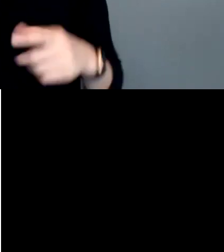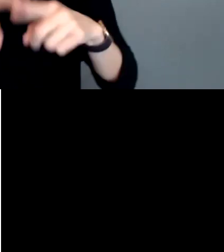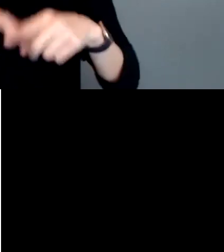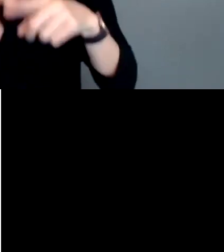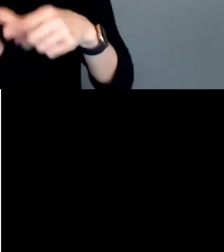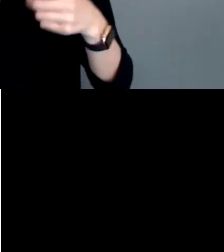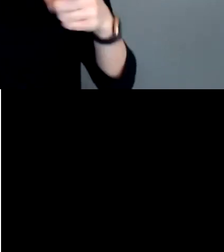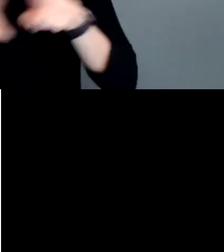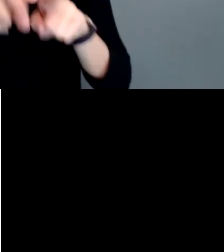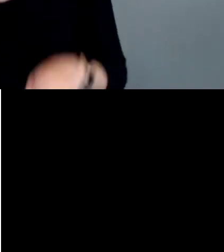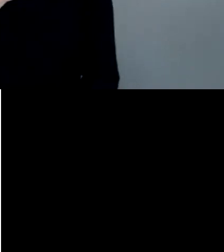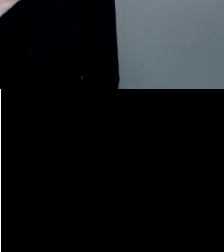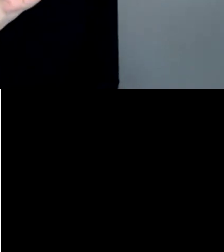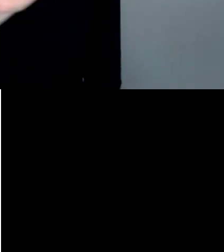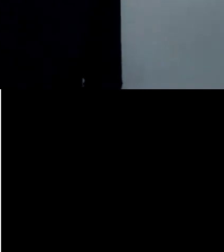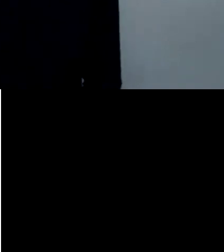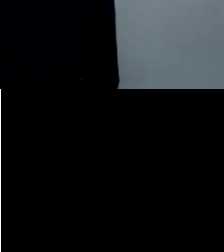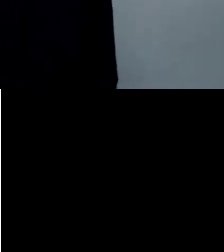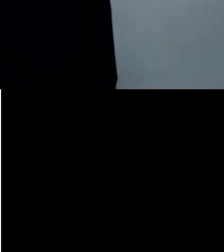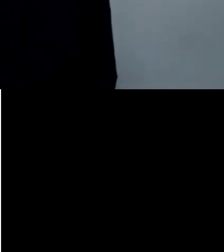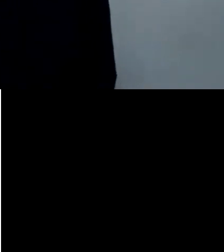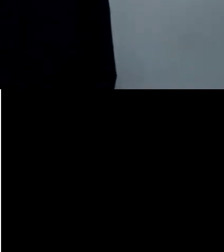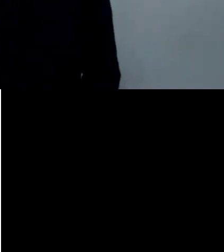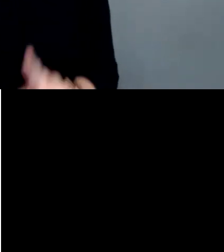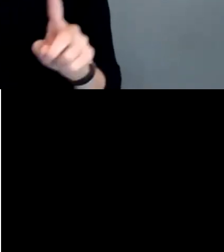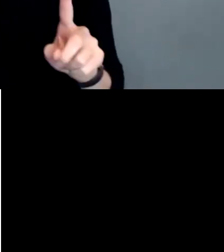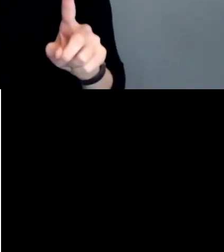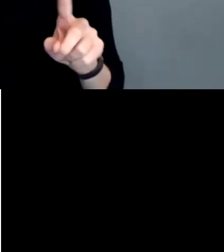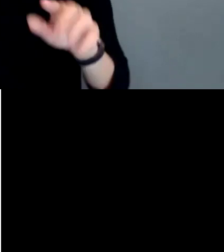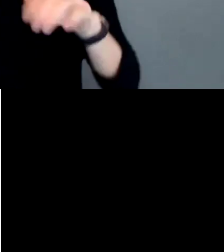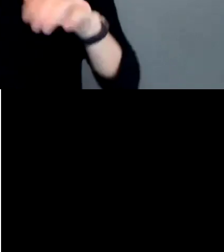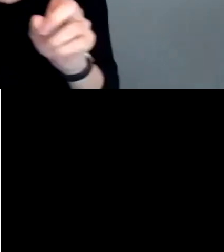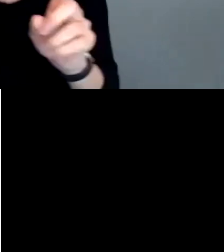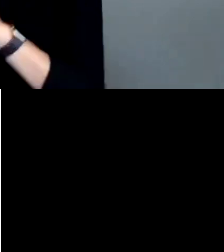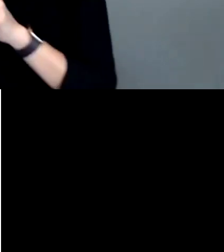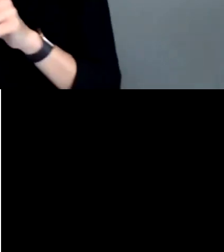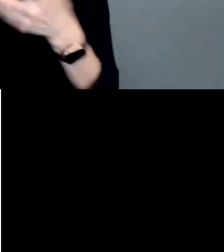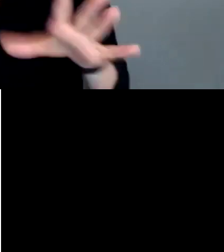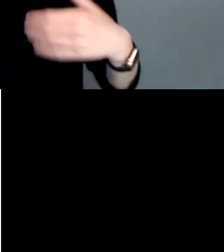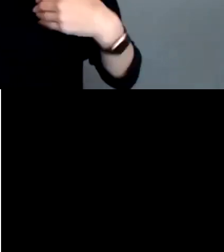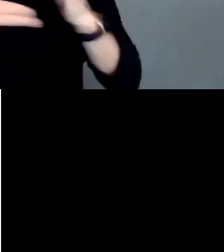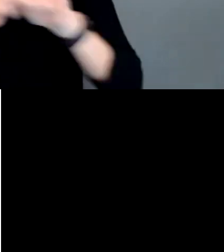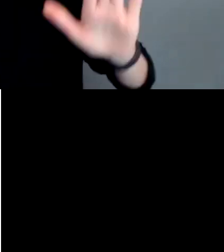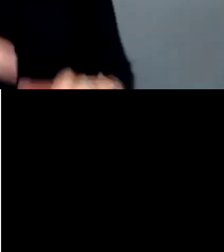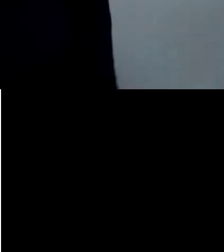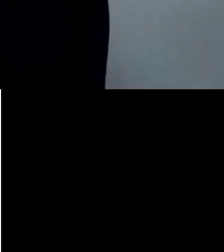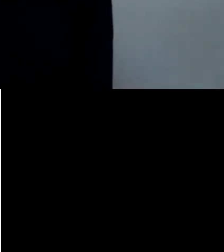the same race or ethnicity as children getting the diagnosis? >> That is a good question. I will have to